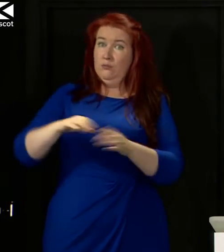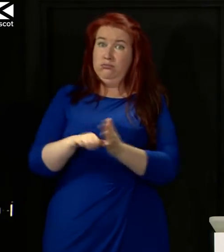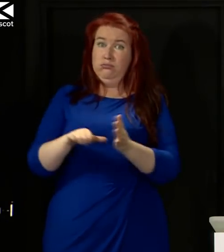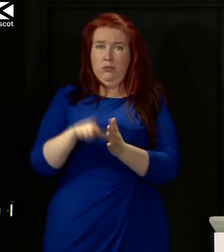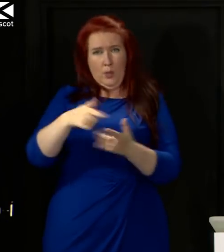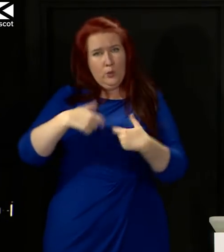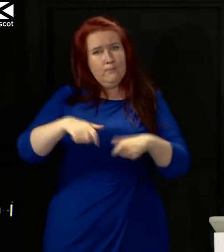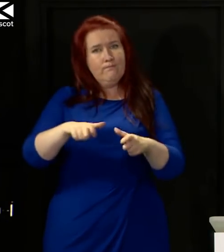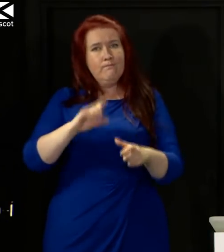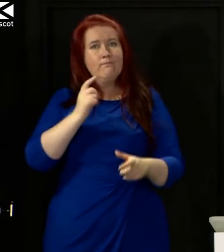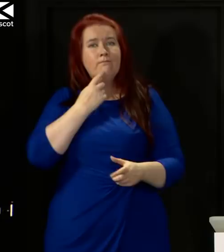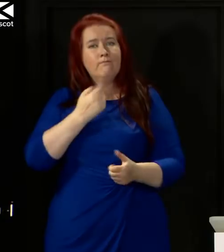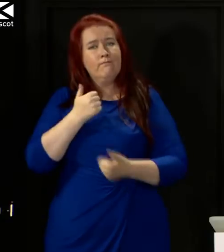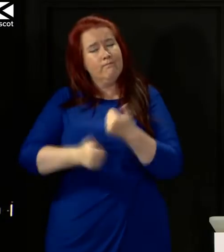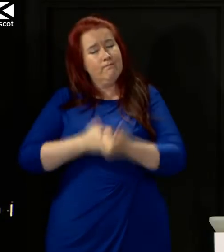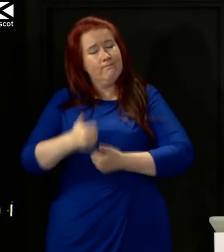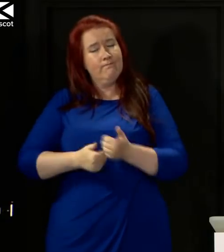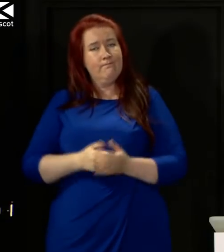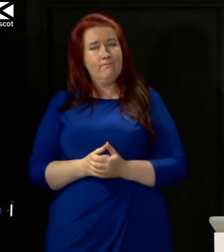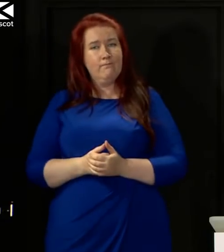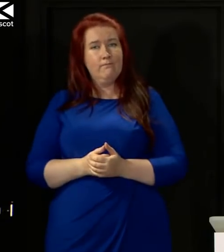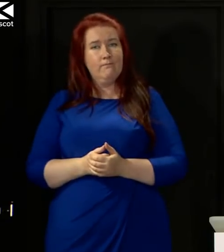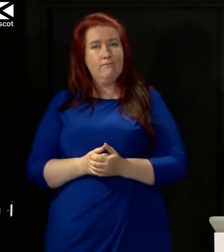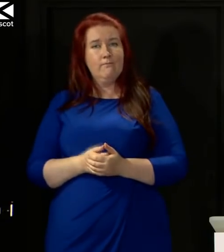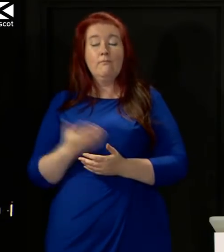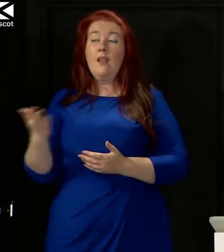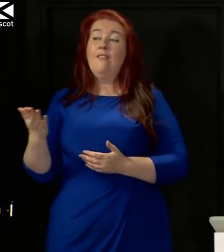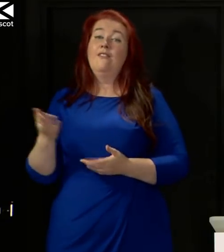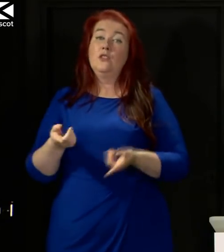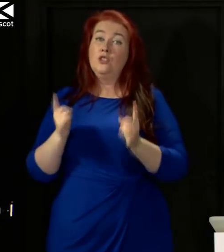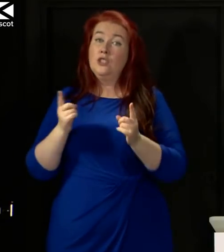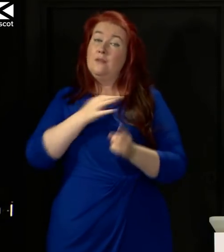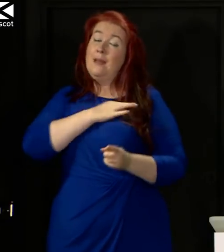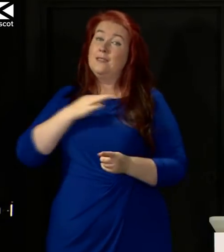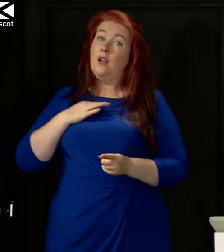As well as the Chief Medical Officer, I am joined today by Fiona Hyslop - the Economy